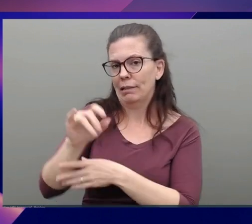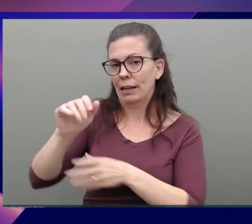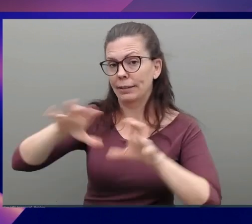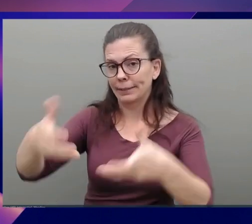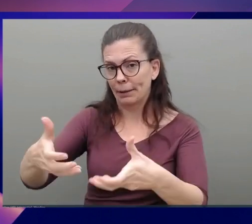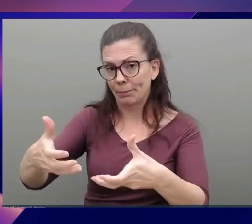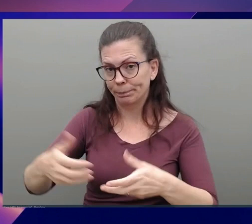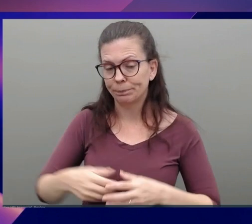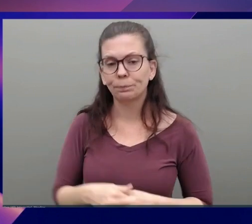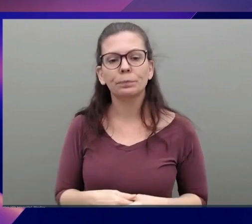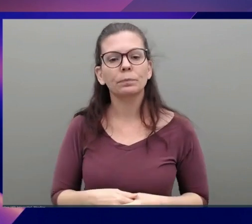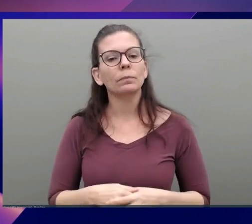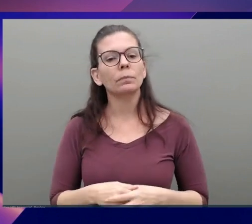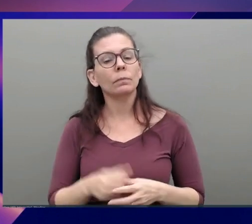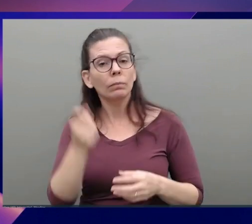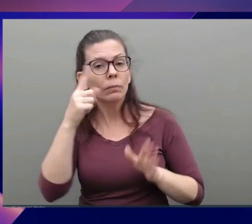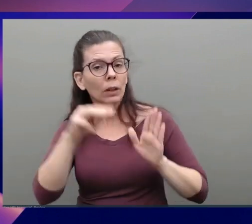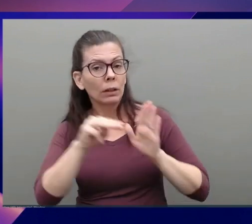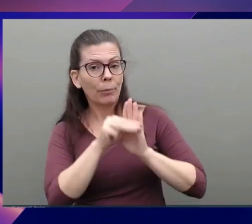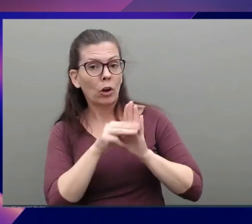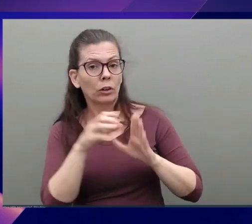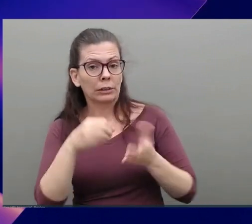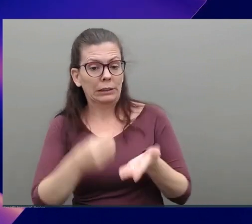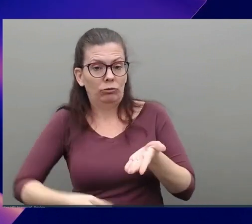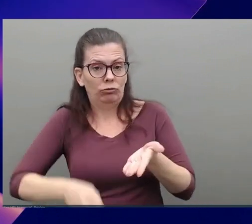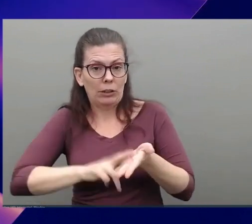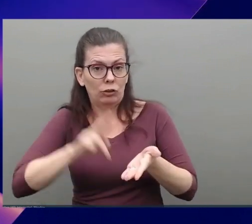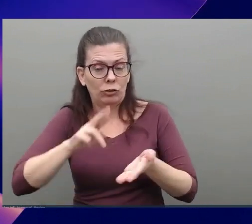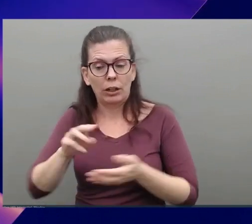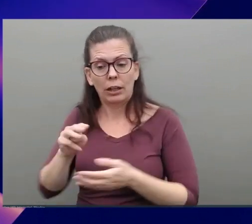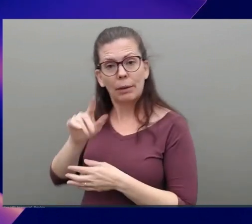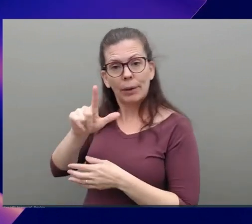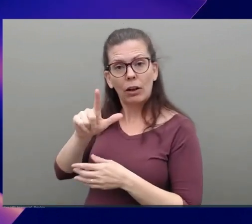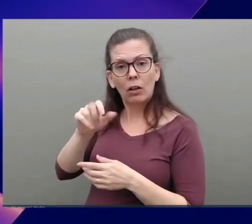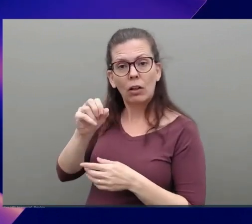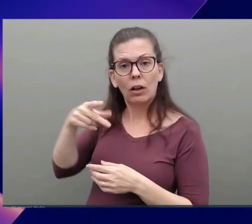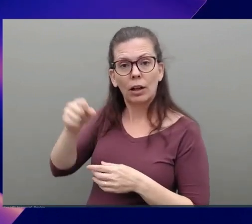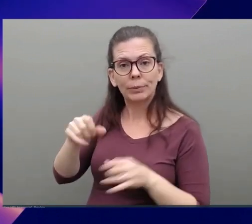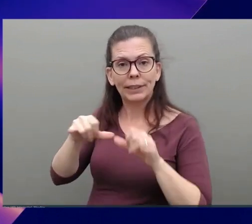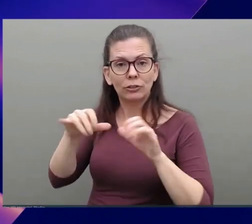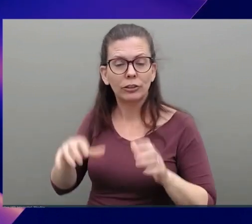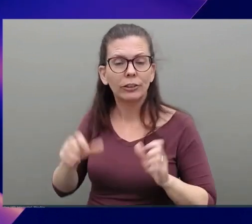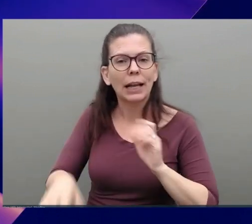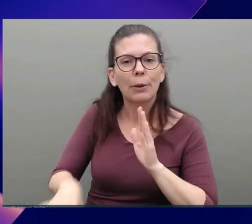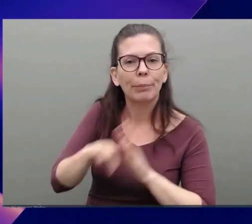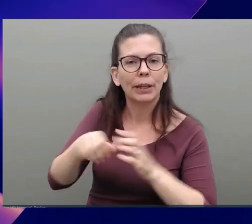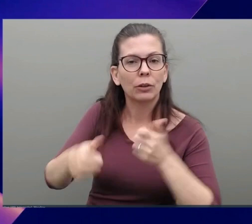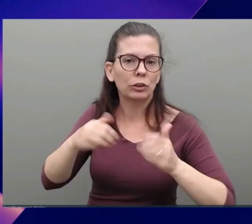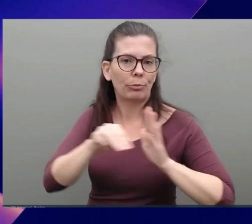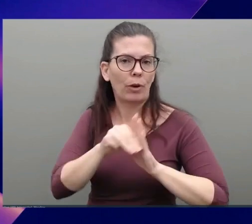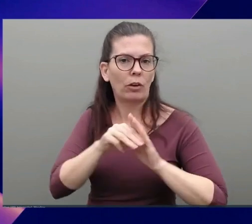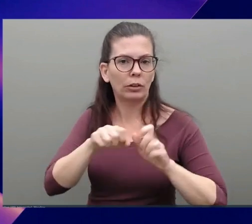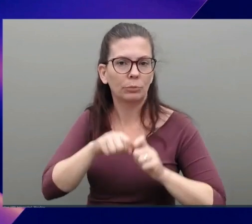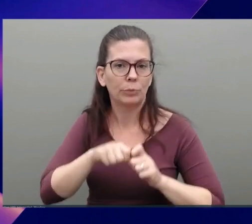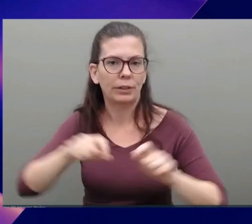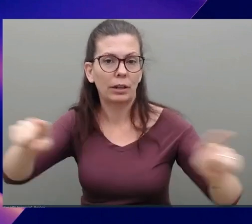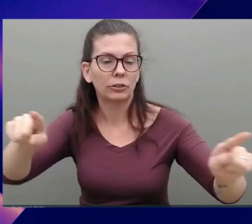When models are in the registry, MLOps engineers can pick which models make it to production by reviewing the performance metrics.